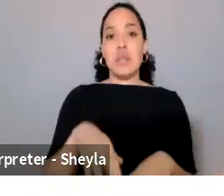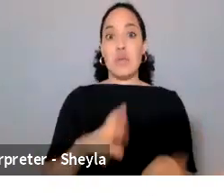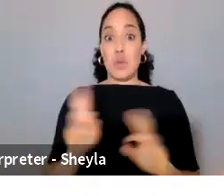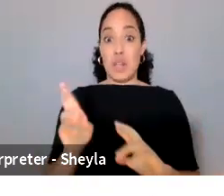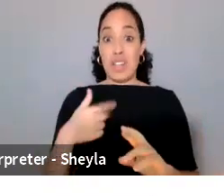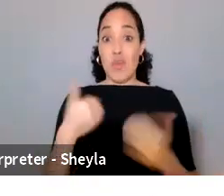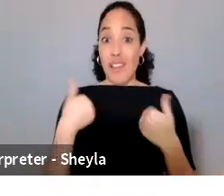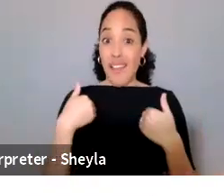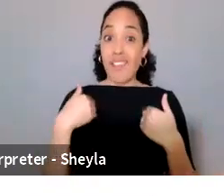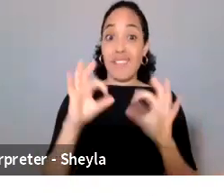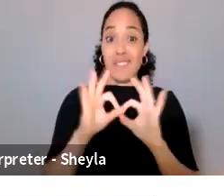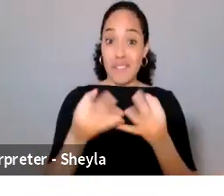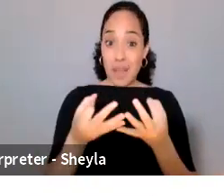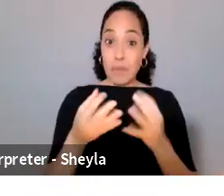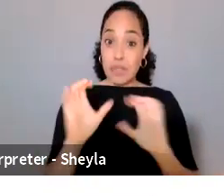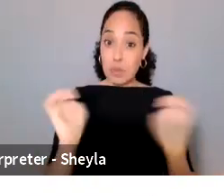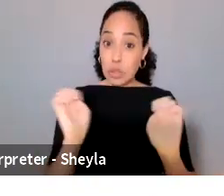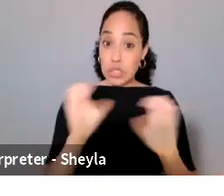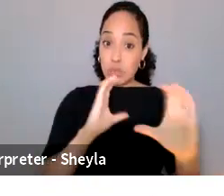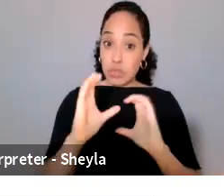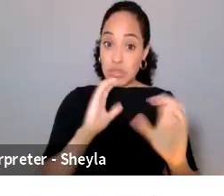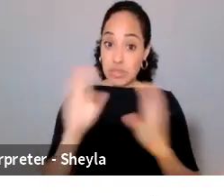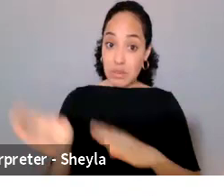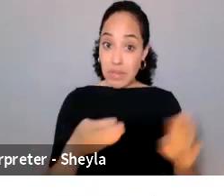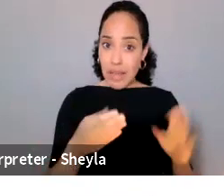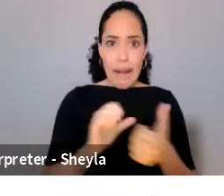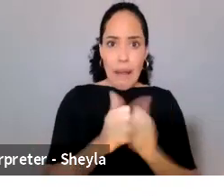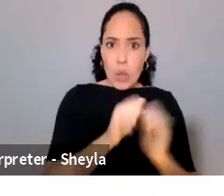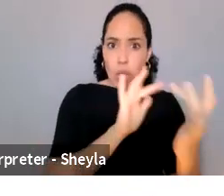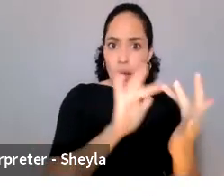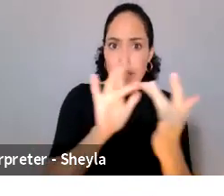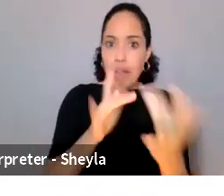communication plan how do you contact your family and your friends where will you meet